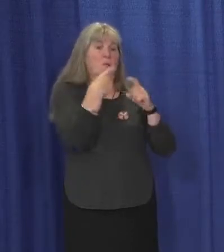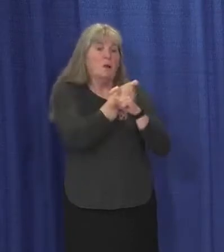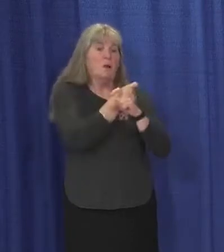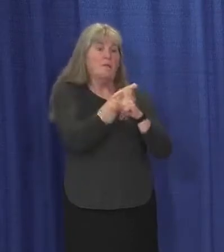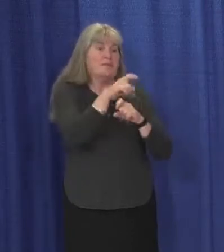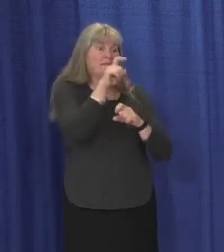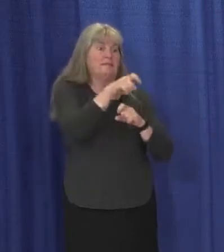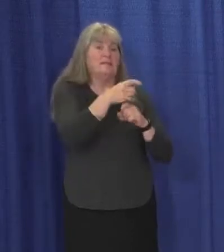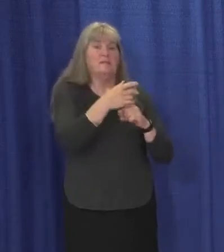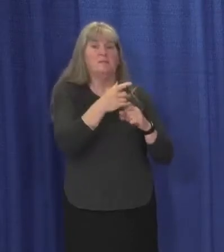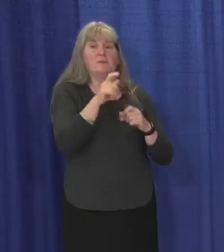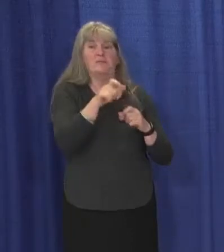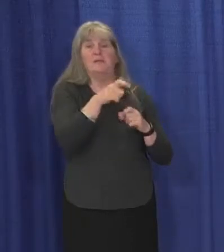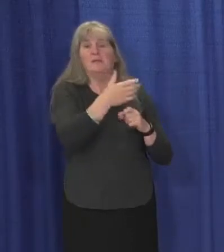But they maybe more complex such